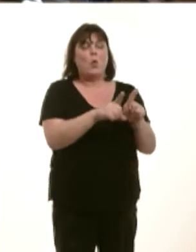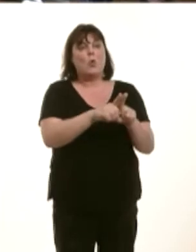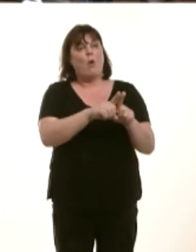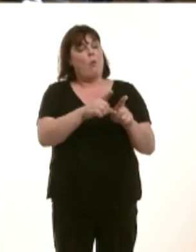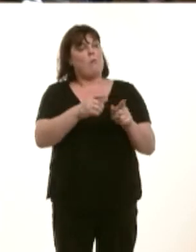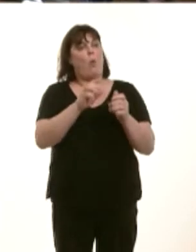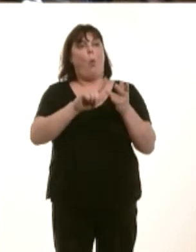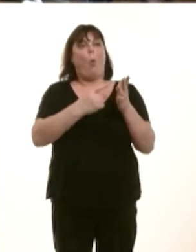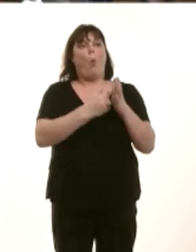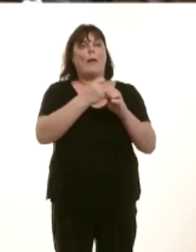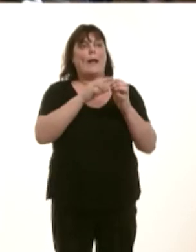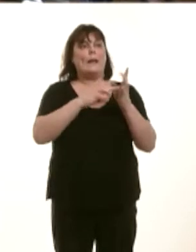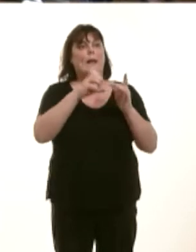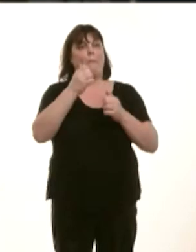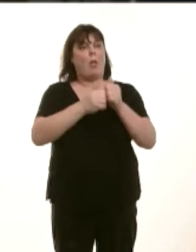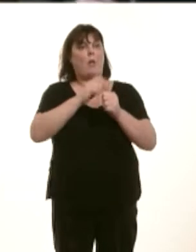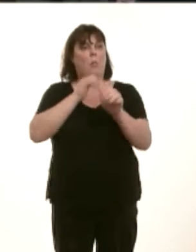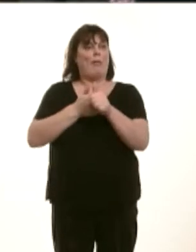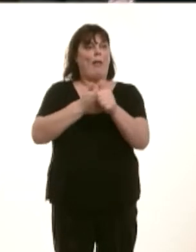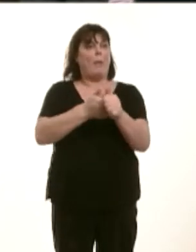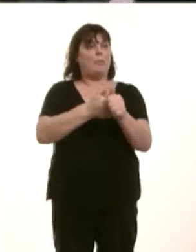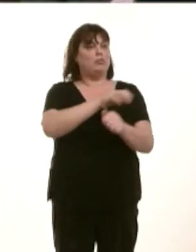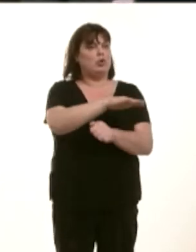patients. Carwyn Jones: I understand the Memberís sentiments;